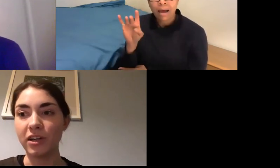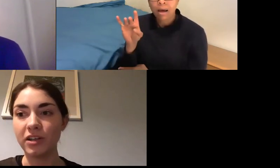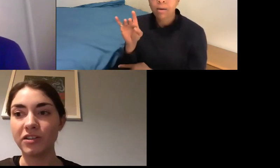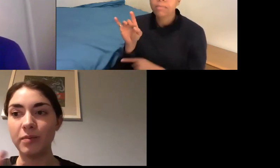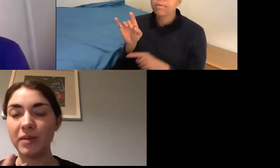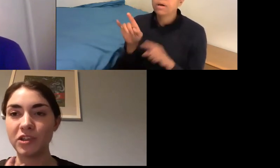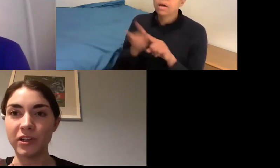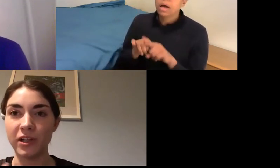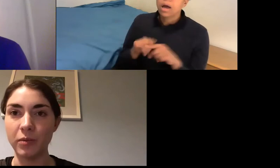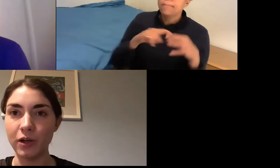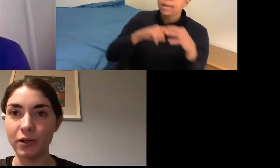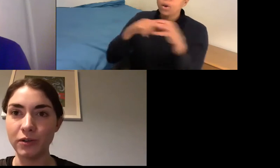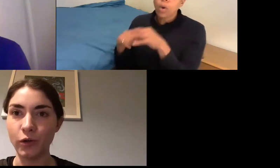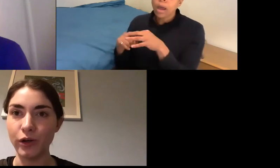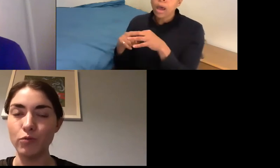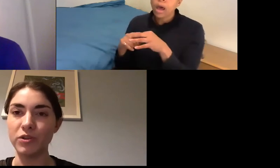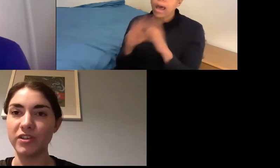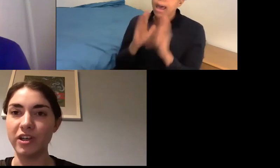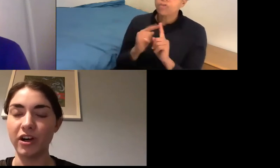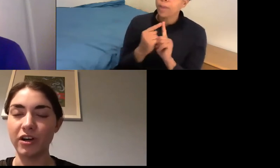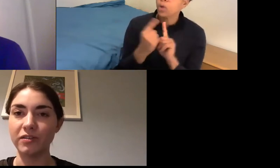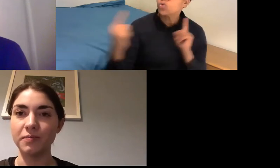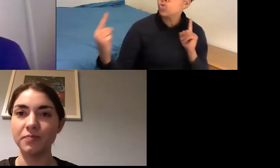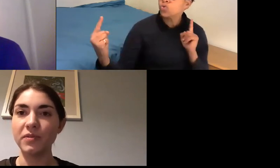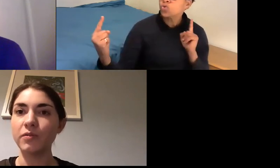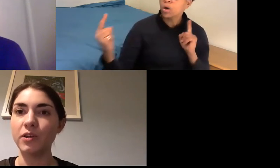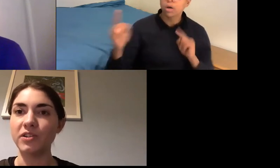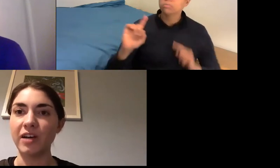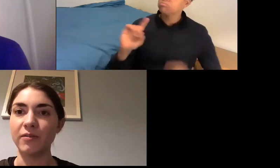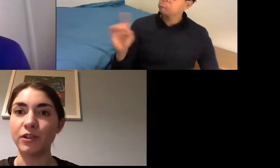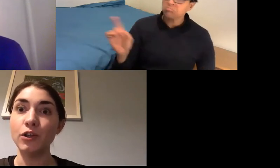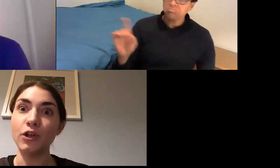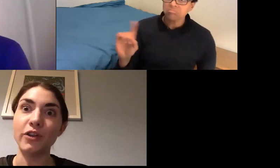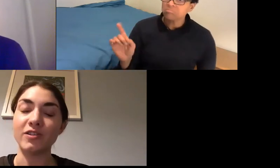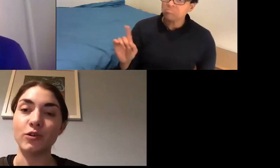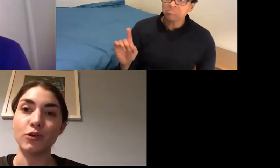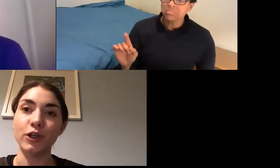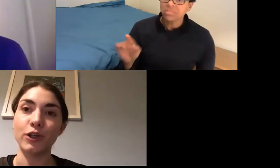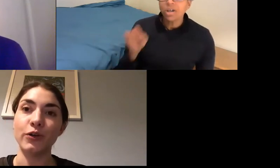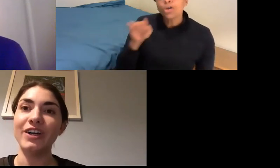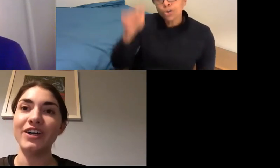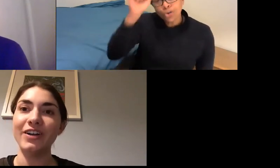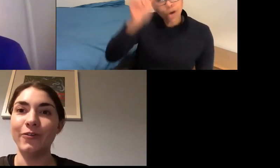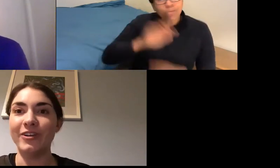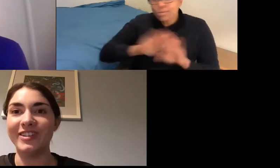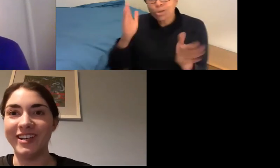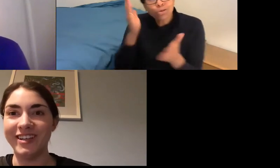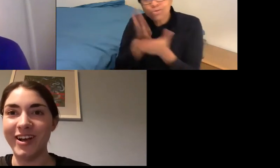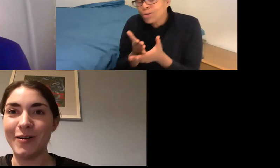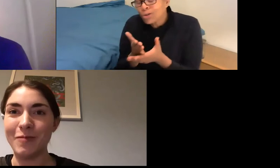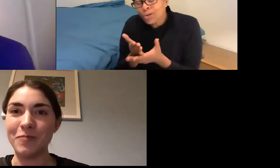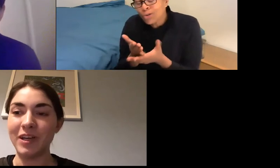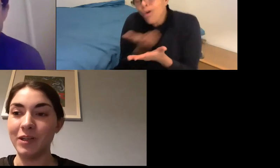are kind of diametrically opposed, oil and water, can't fuse together. And you know, that's not true, obviously. And